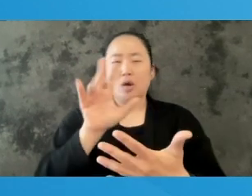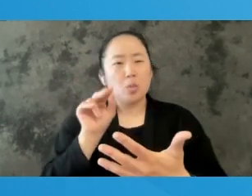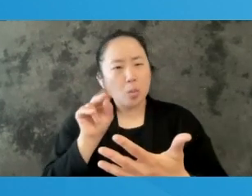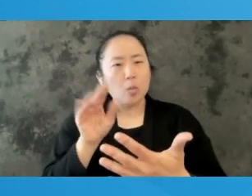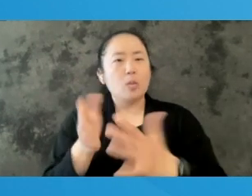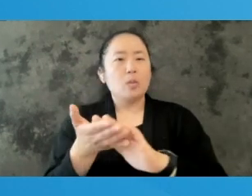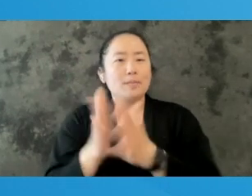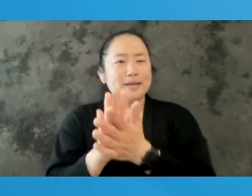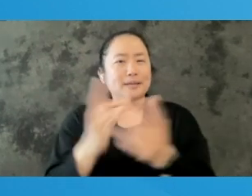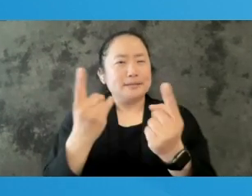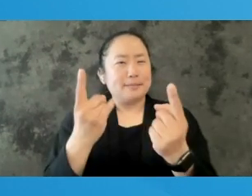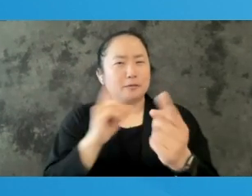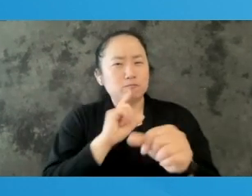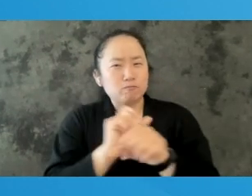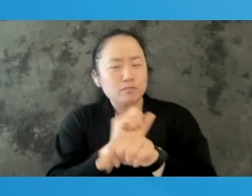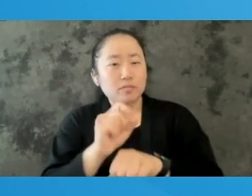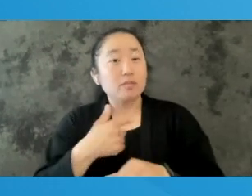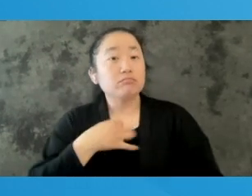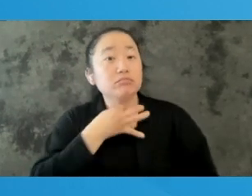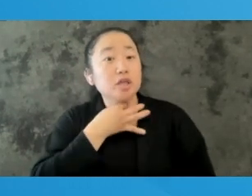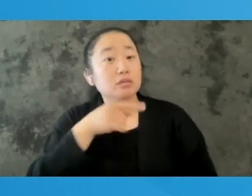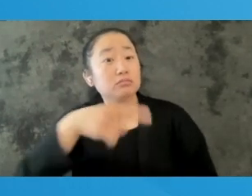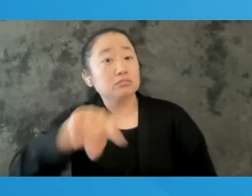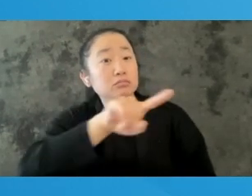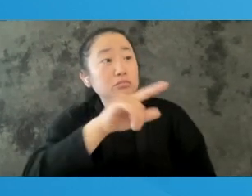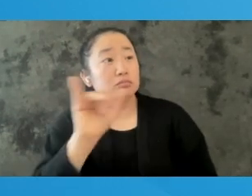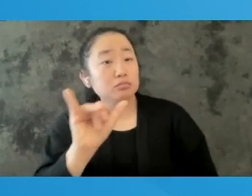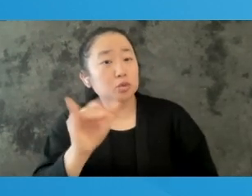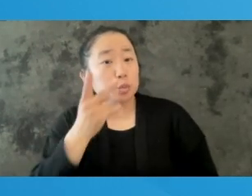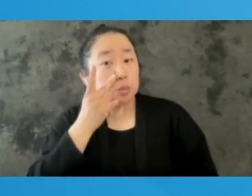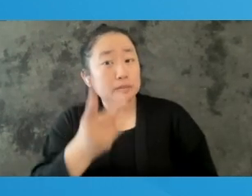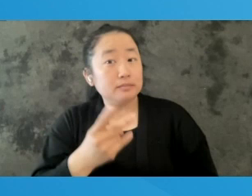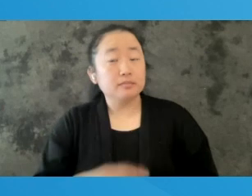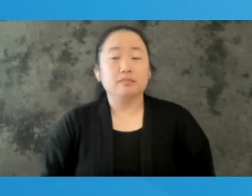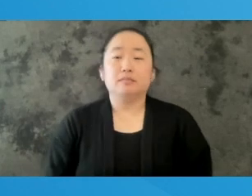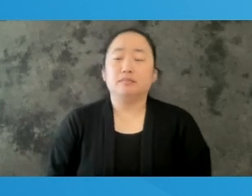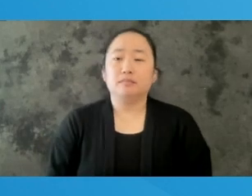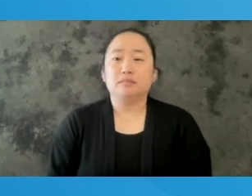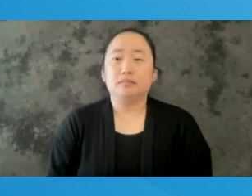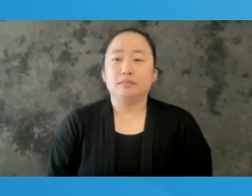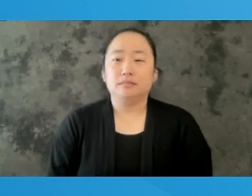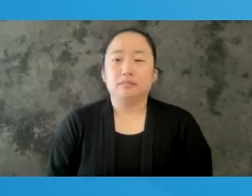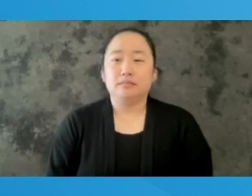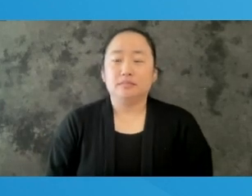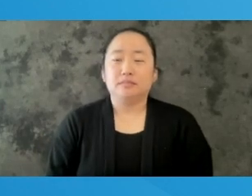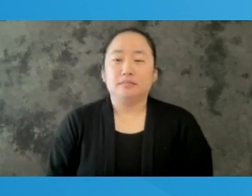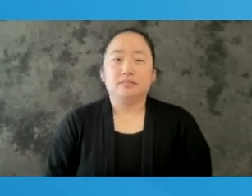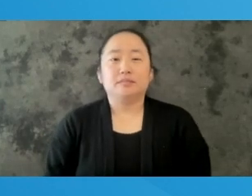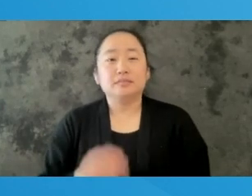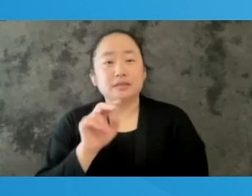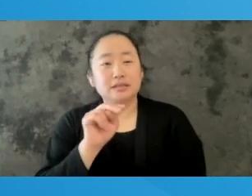And I'm wondering if others in the audience are noticing that, too. That's good eye, good eye.